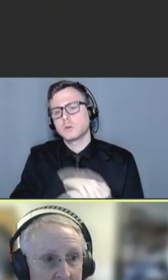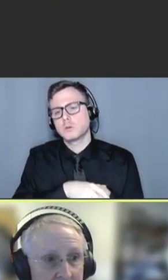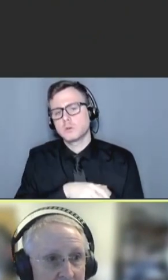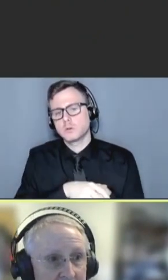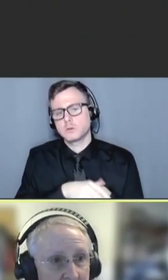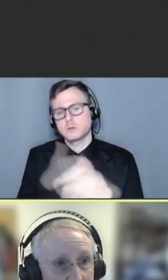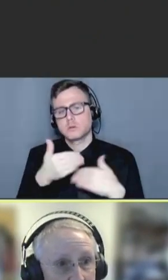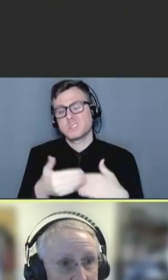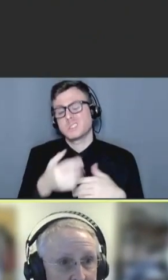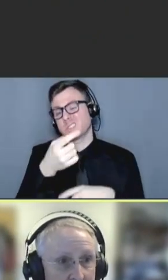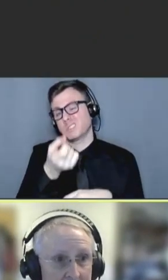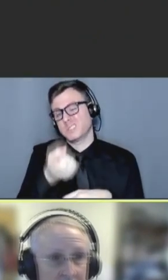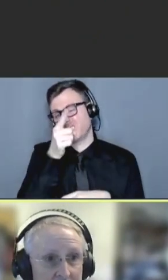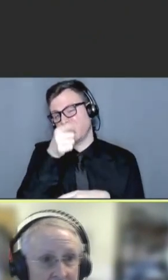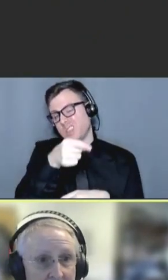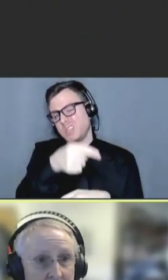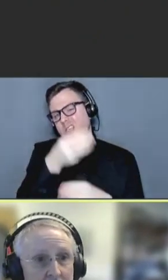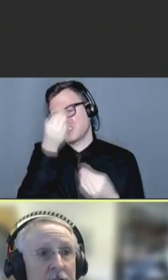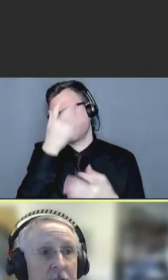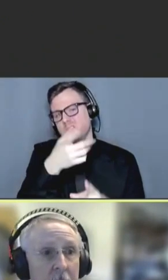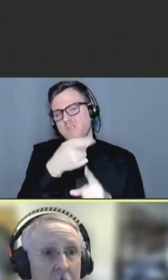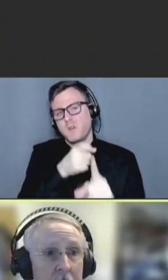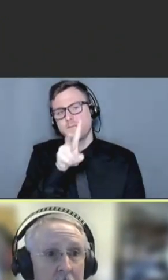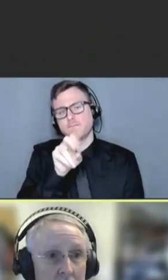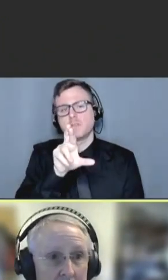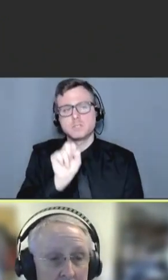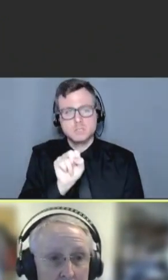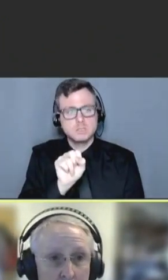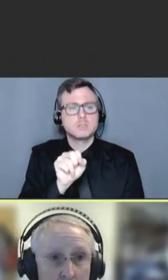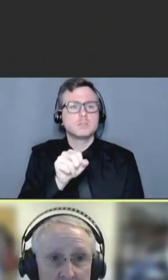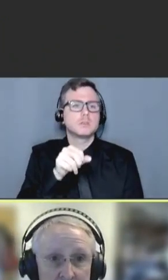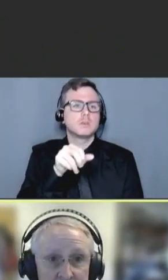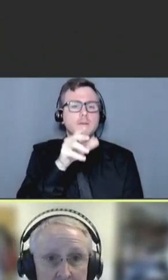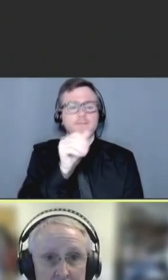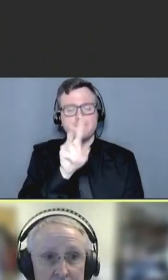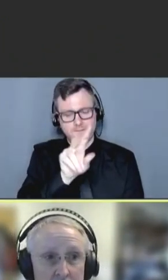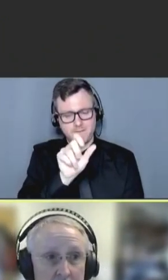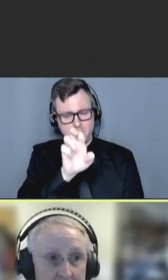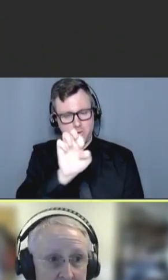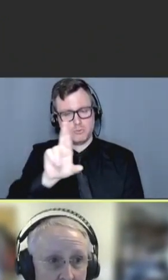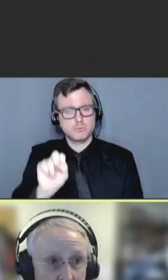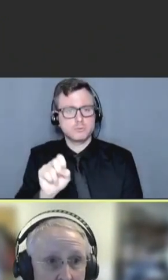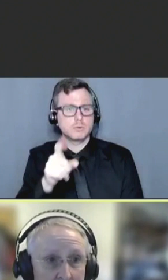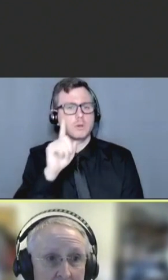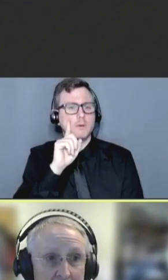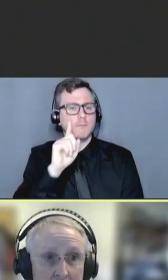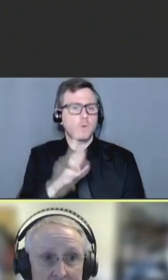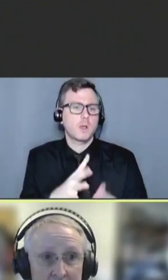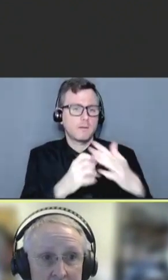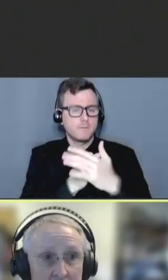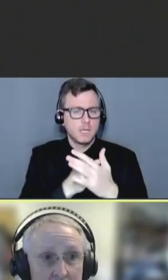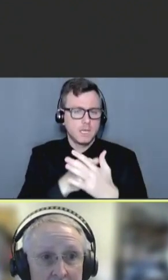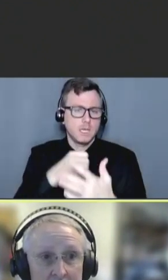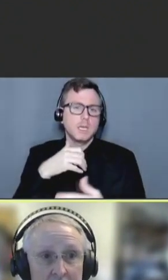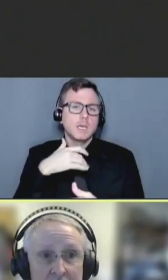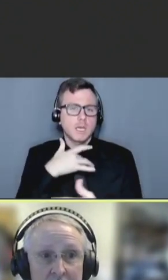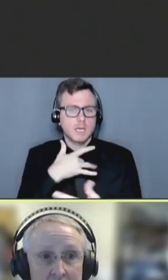This is some data from VAERS, looking at reports of ischemic stroke and TIA after bivalent COVID-19